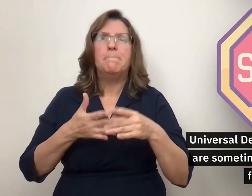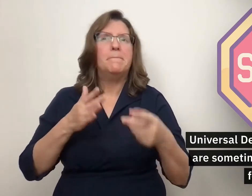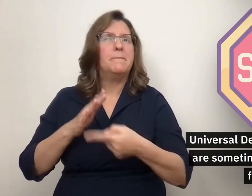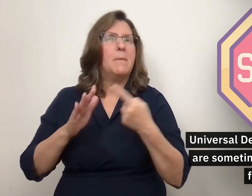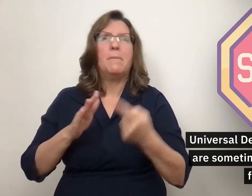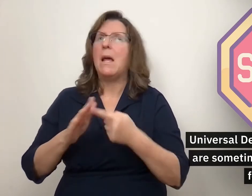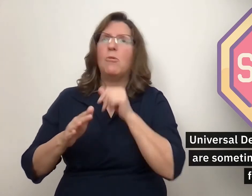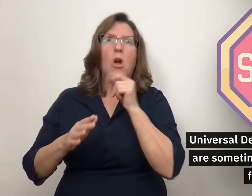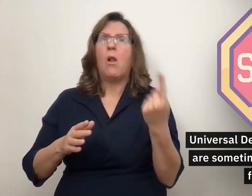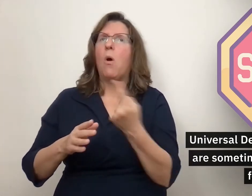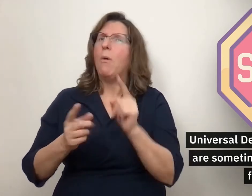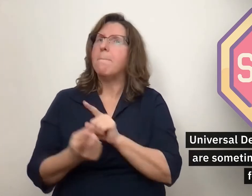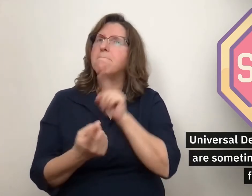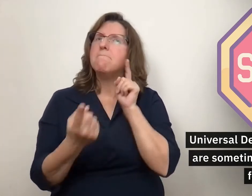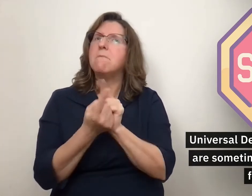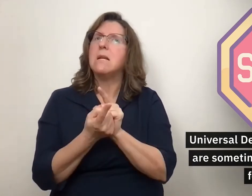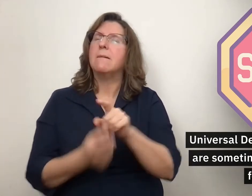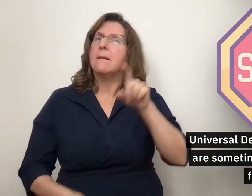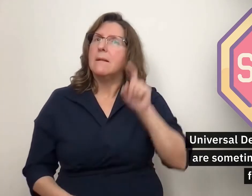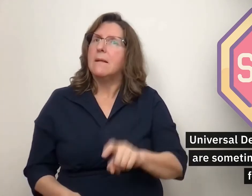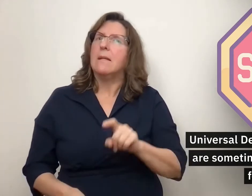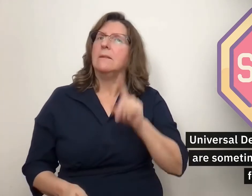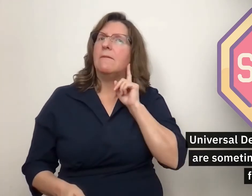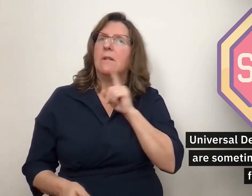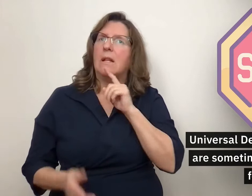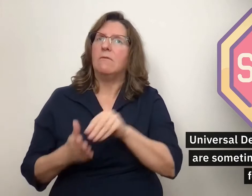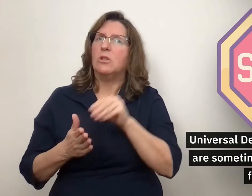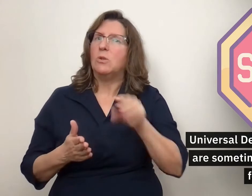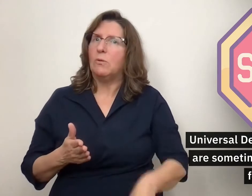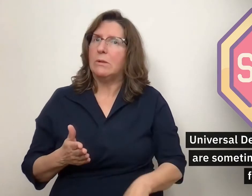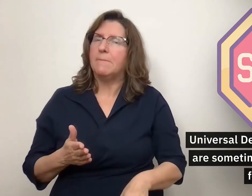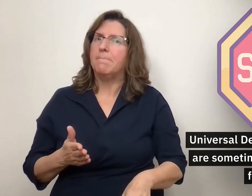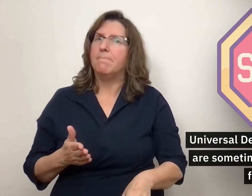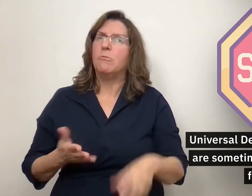Universal design guidelines are sometimes problematic for deaf learners.